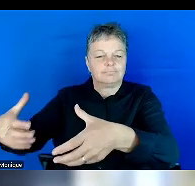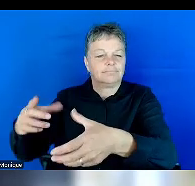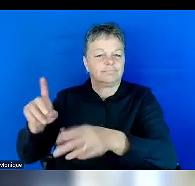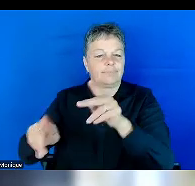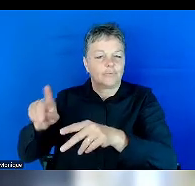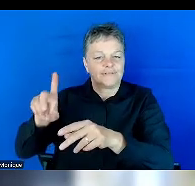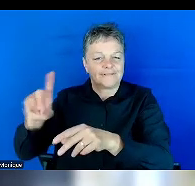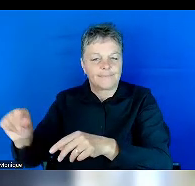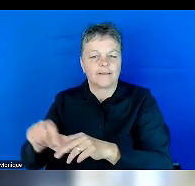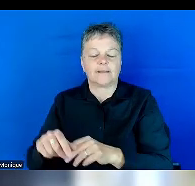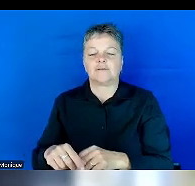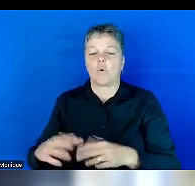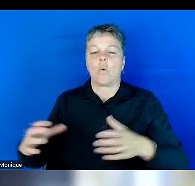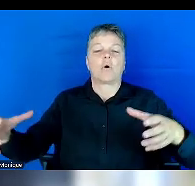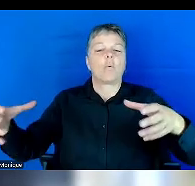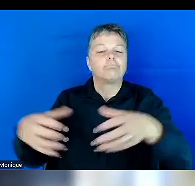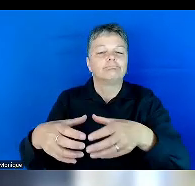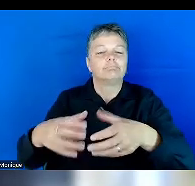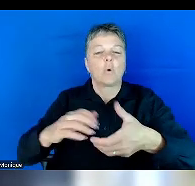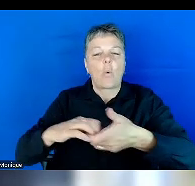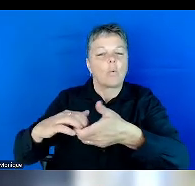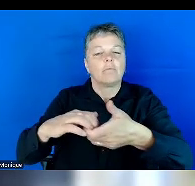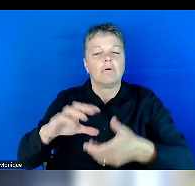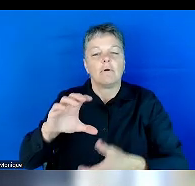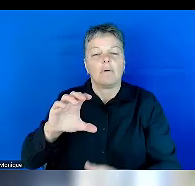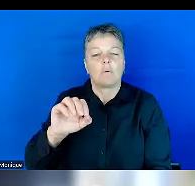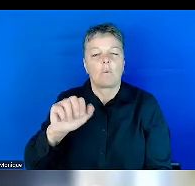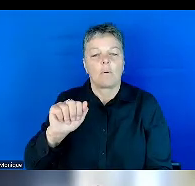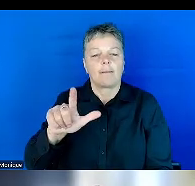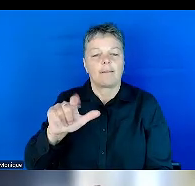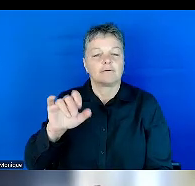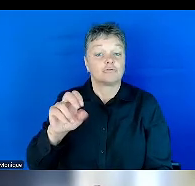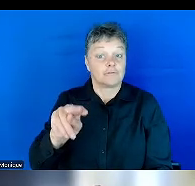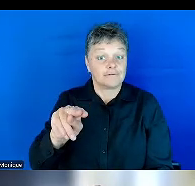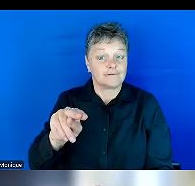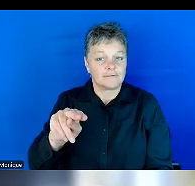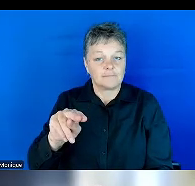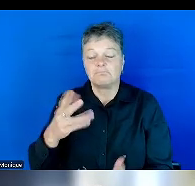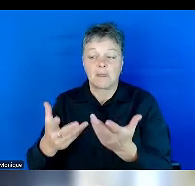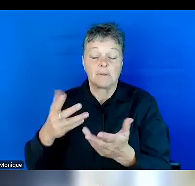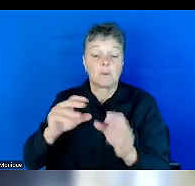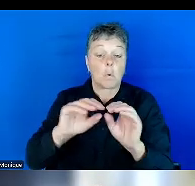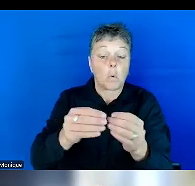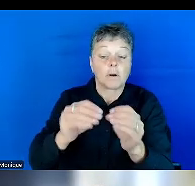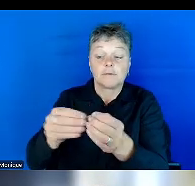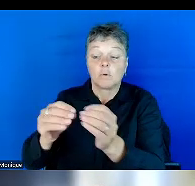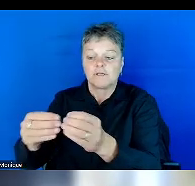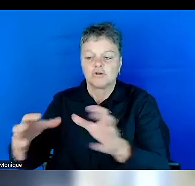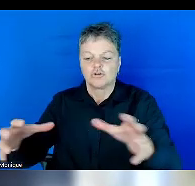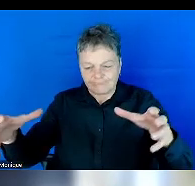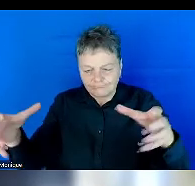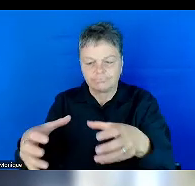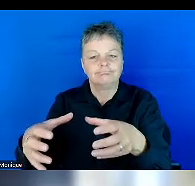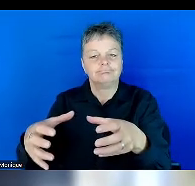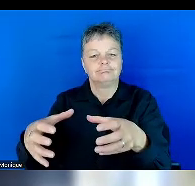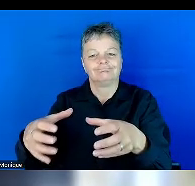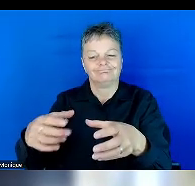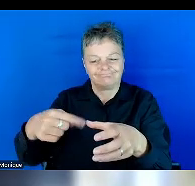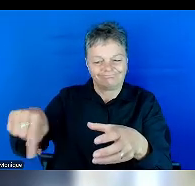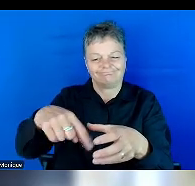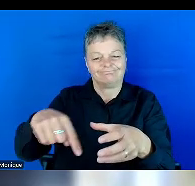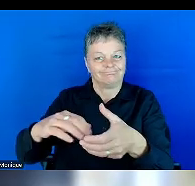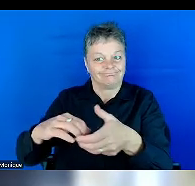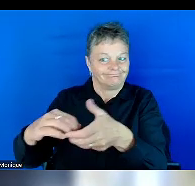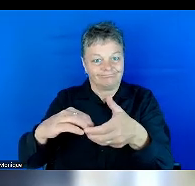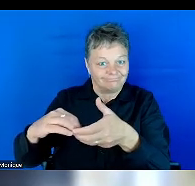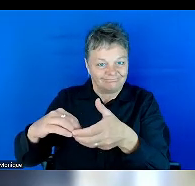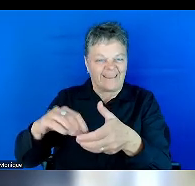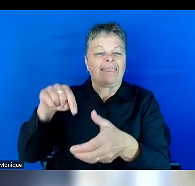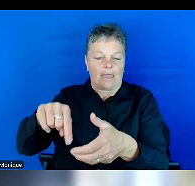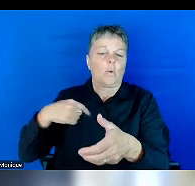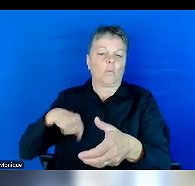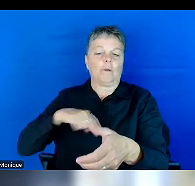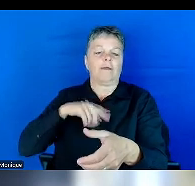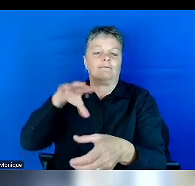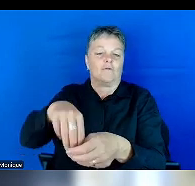organizations. So many organizations together. Um, and essentially law reform work is about changing